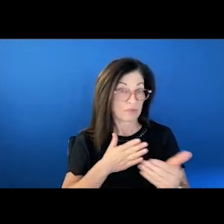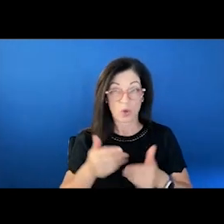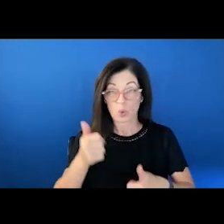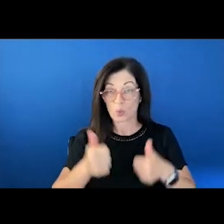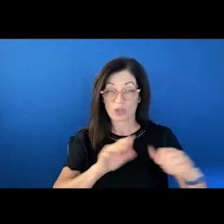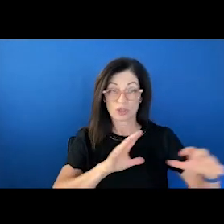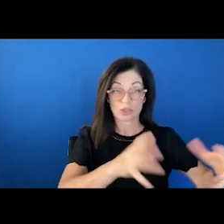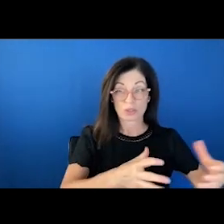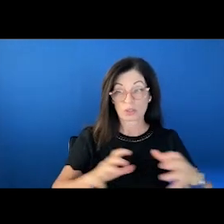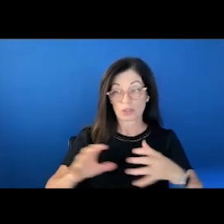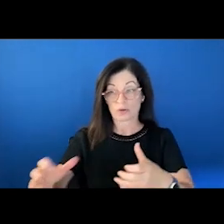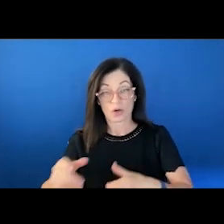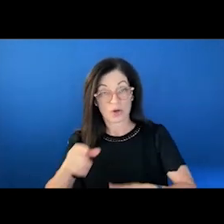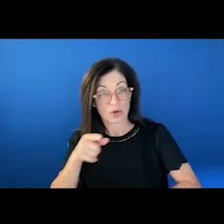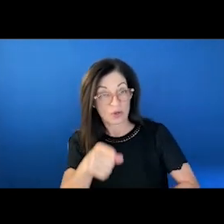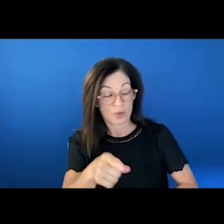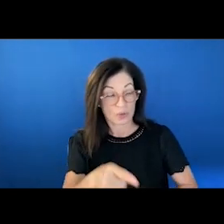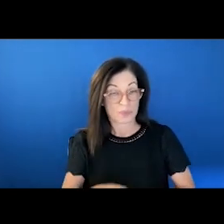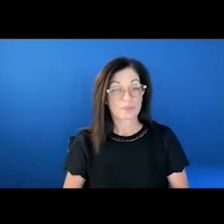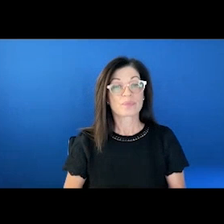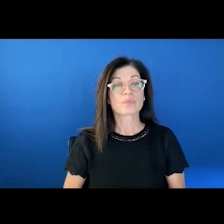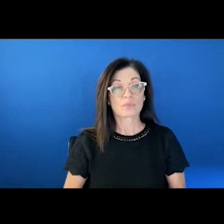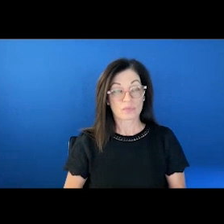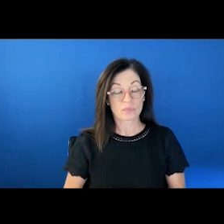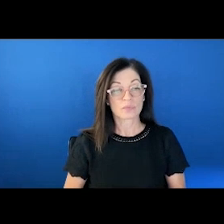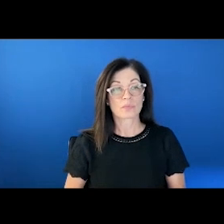you fall into the “extension” or “from scratch” categories,